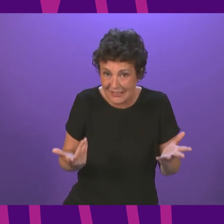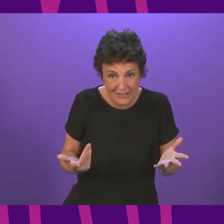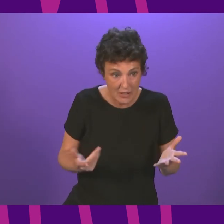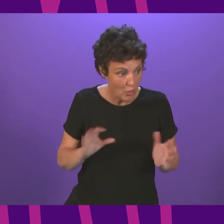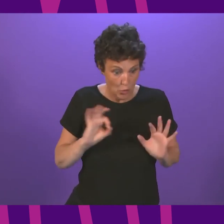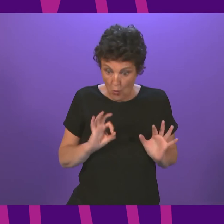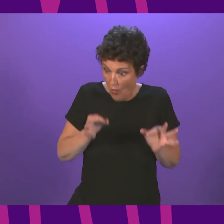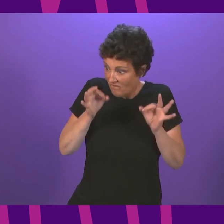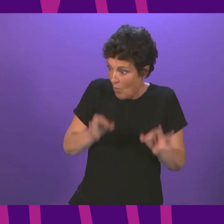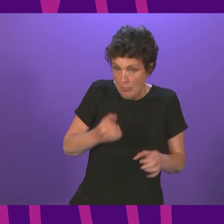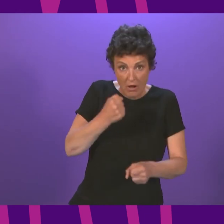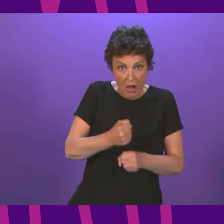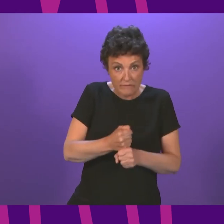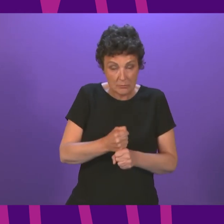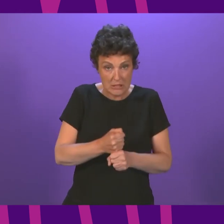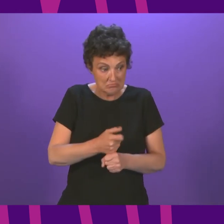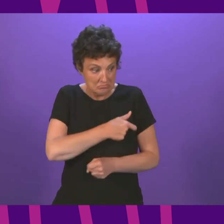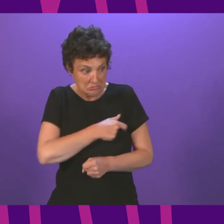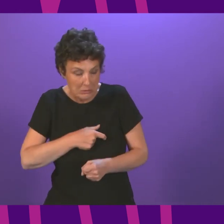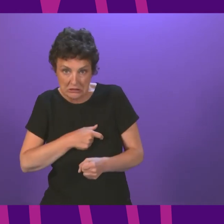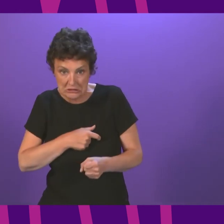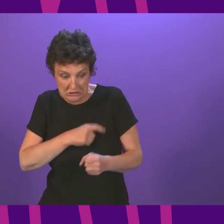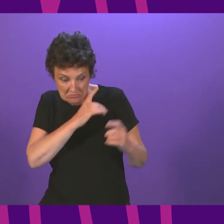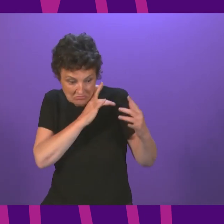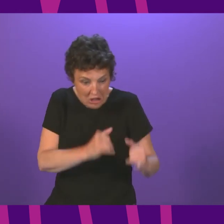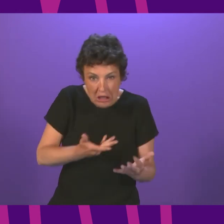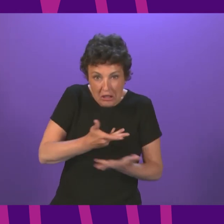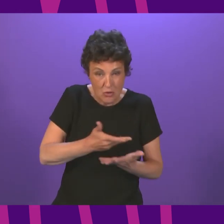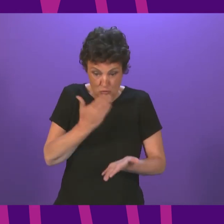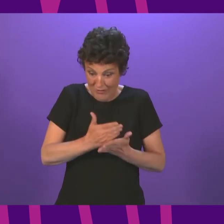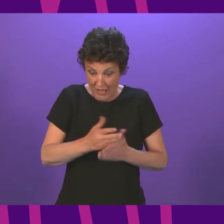“you can take a horse to water, but you cannot make it drink.”